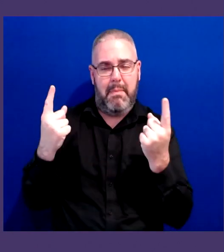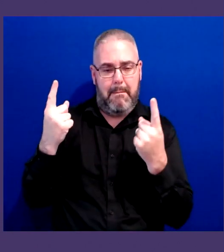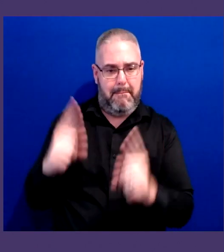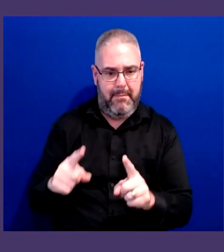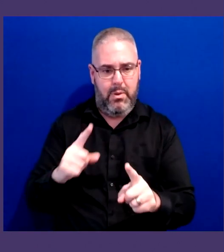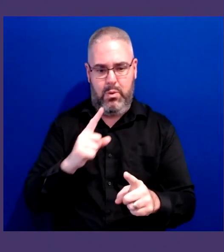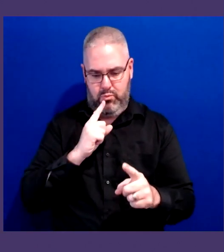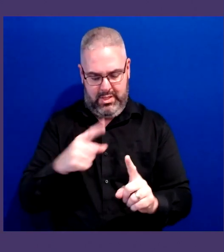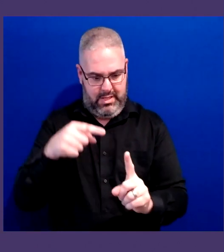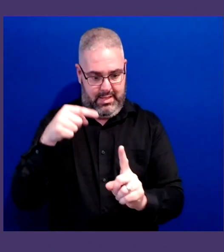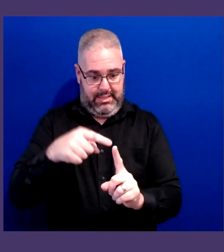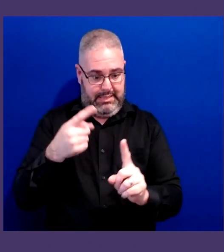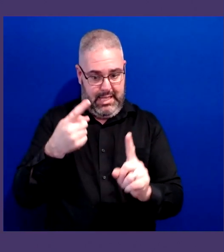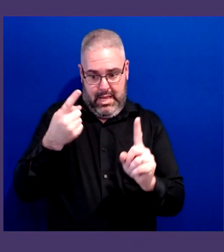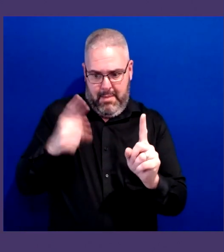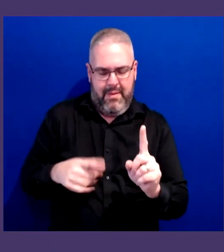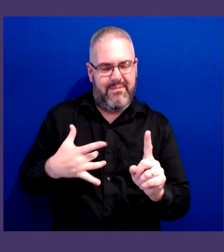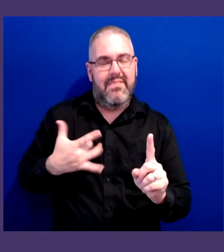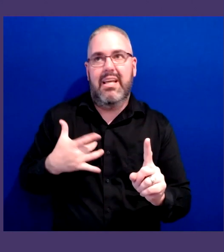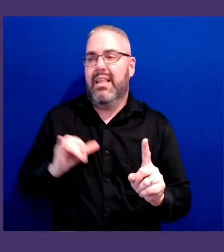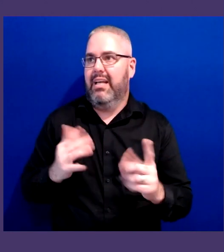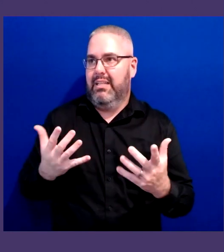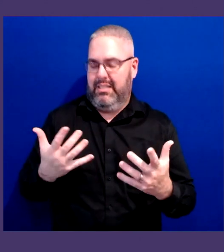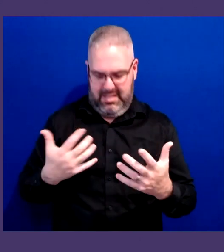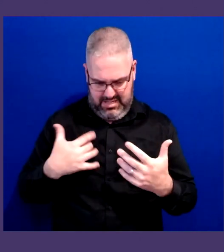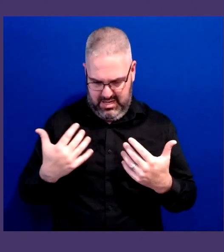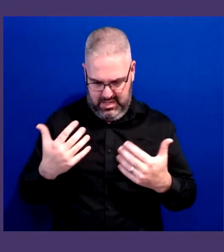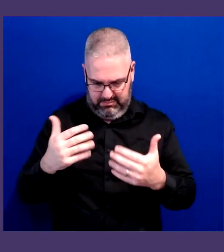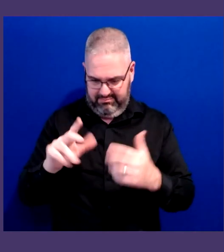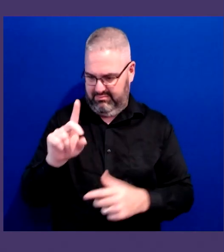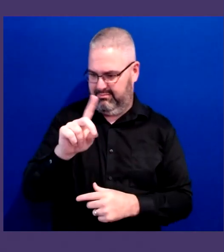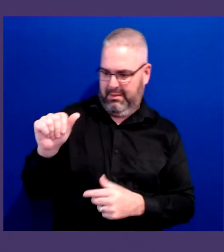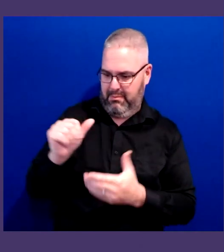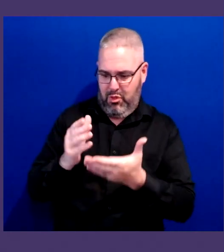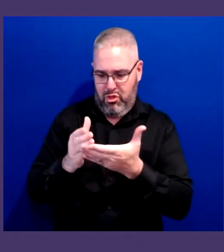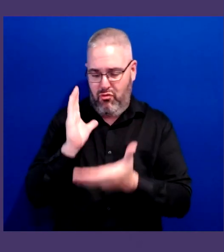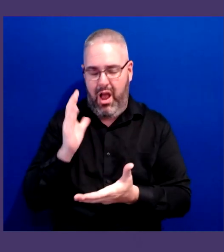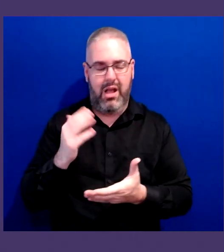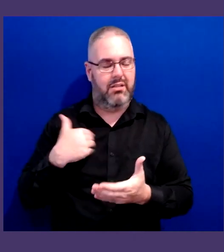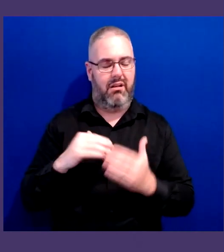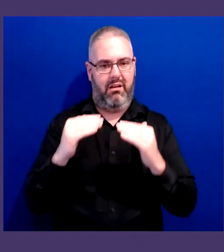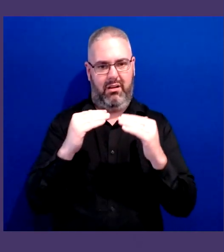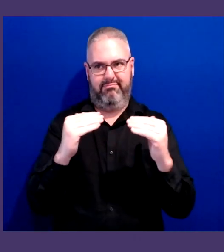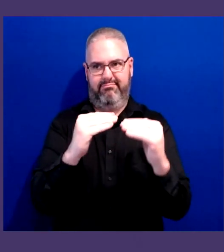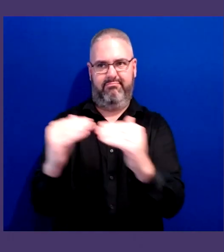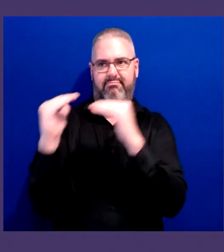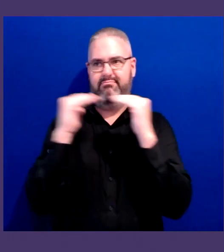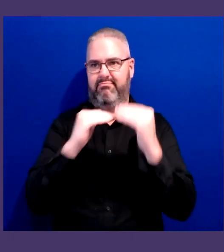you really have the engine of the disability rights and justice movement. You see that in other civil rights movements,